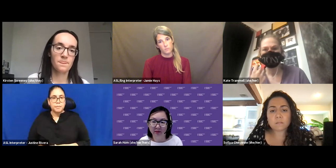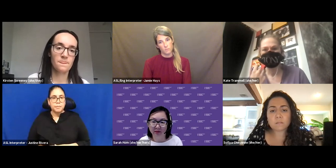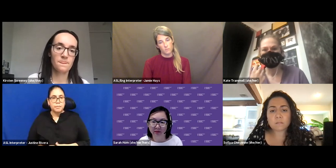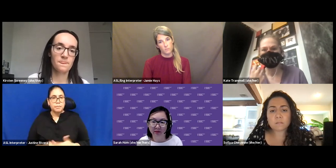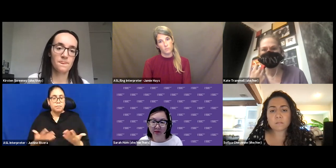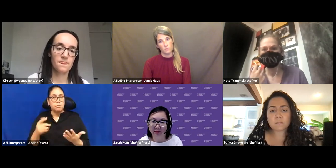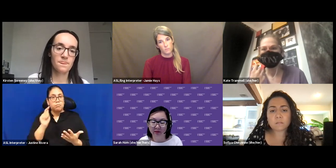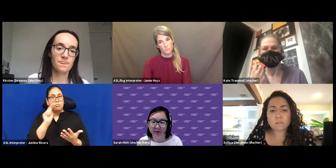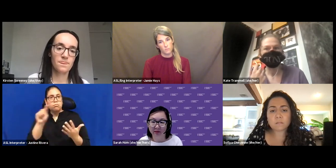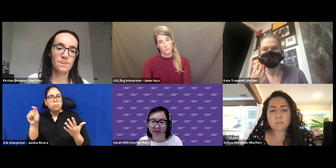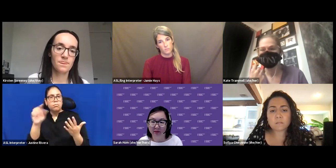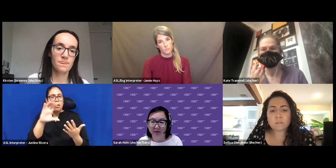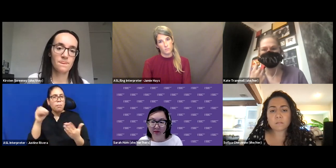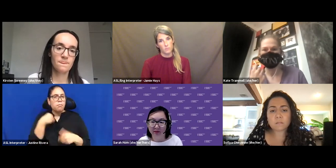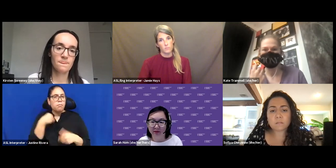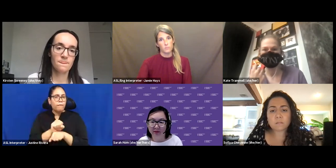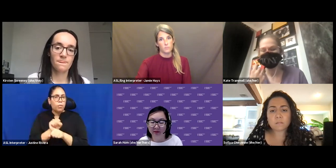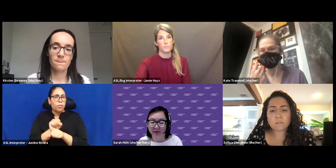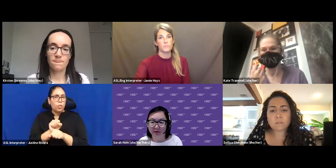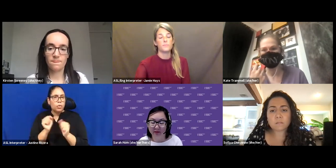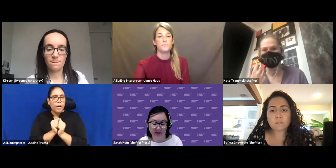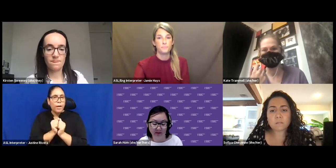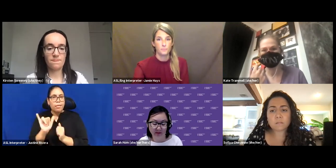worked with, like, for ActionPlay and EPIC Players,